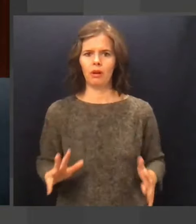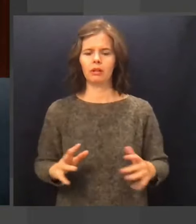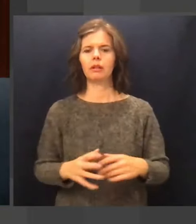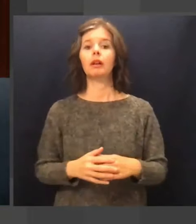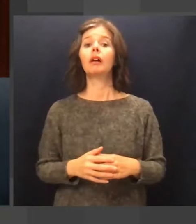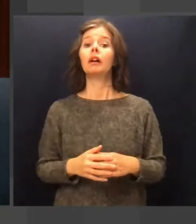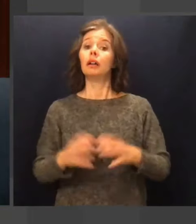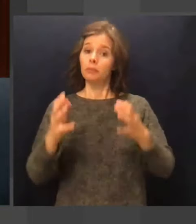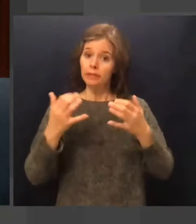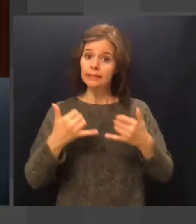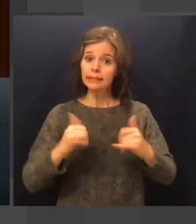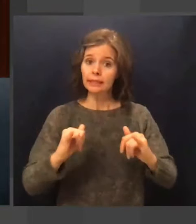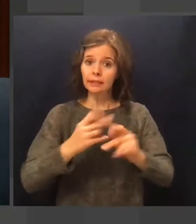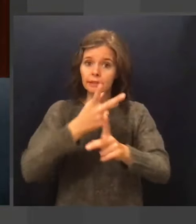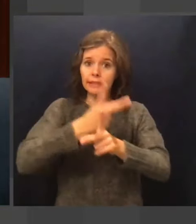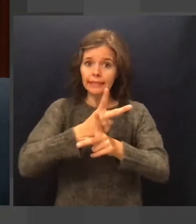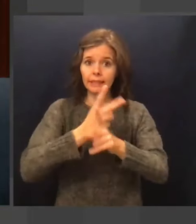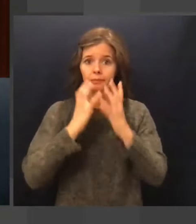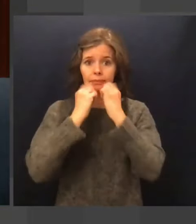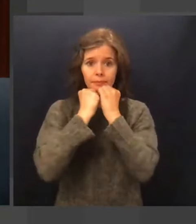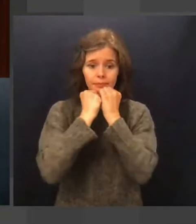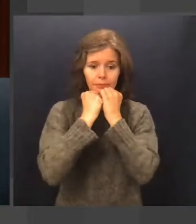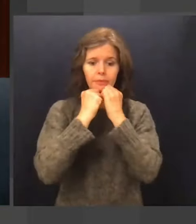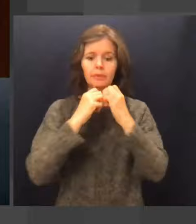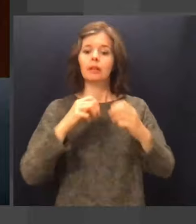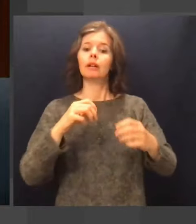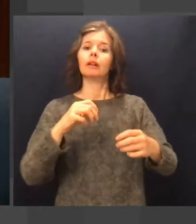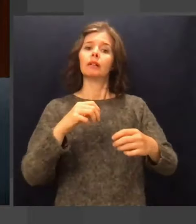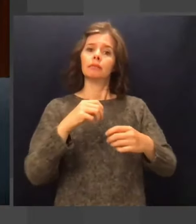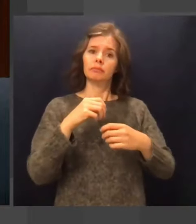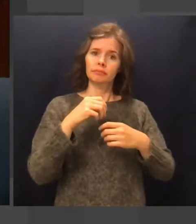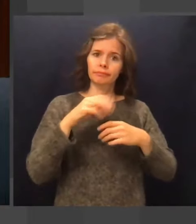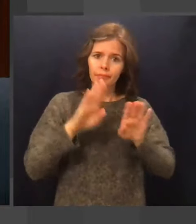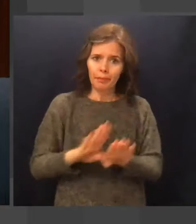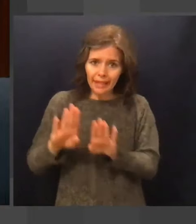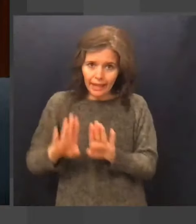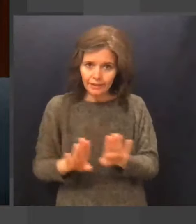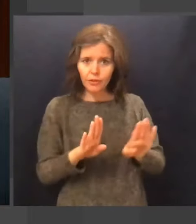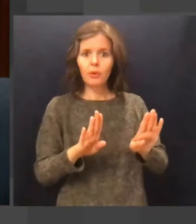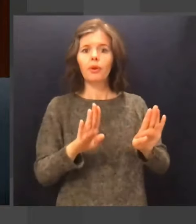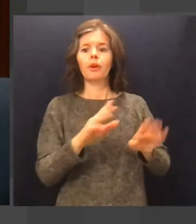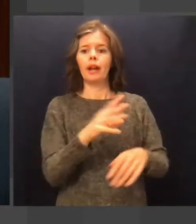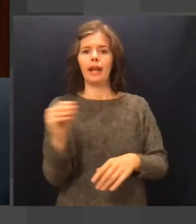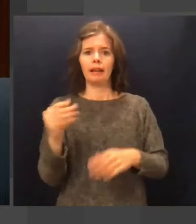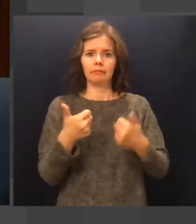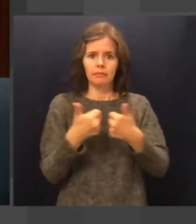THAT ALLOW US TO DESIGN